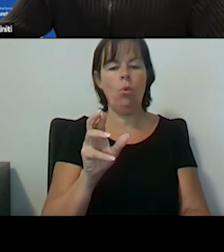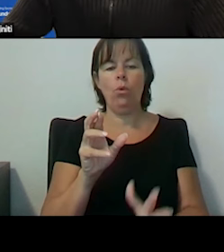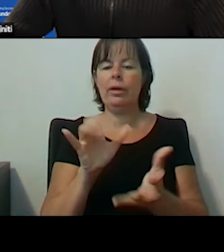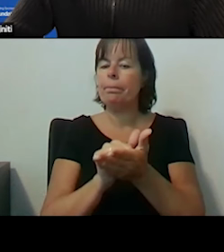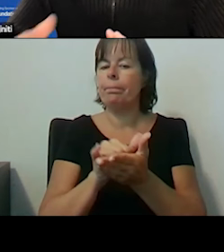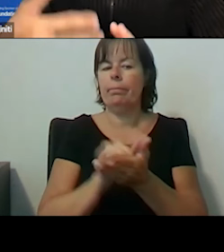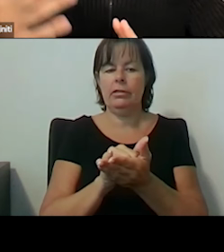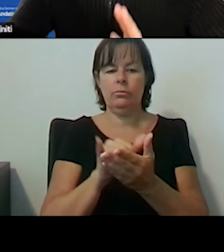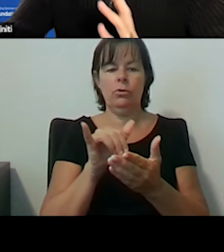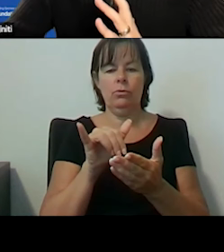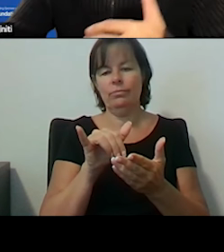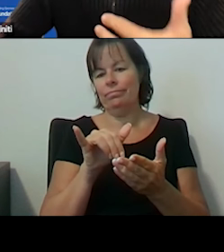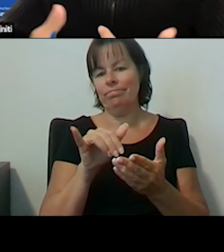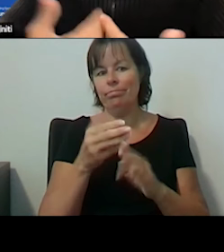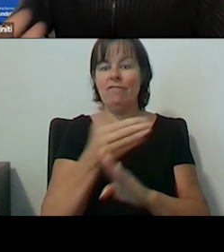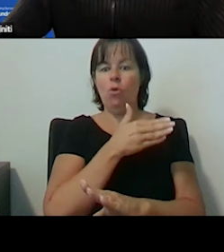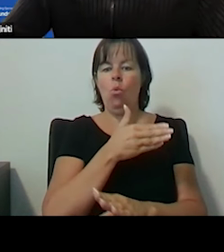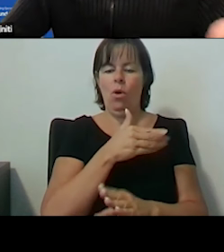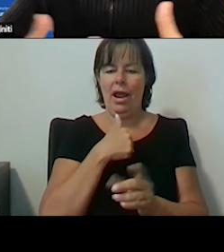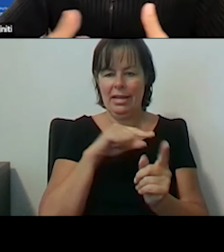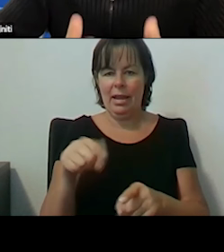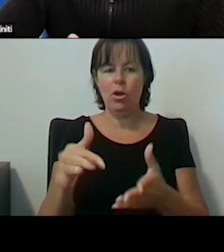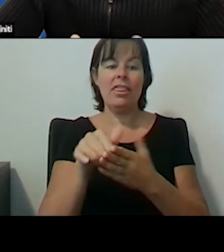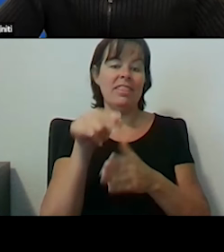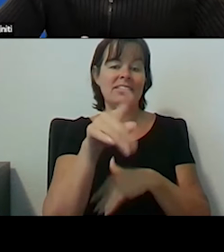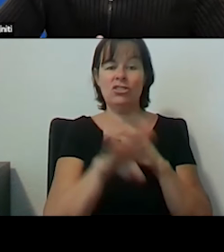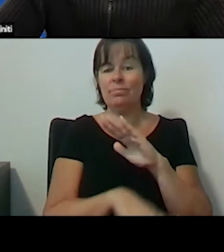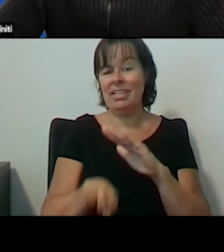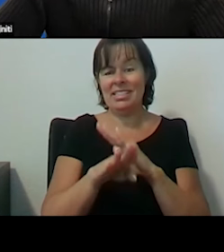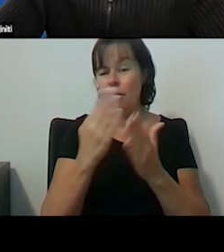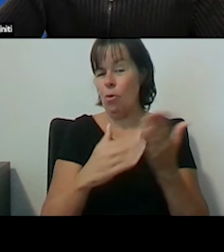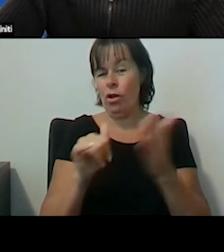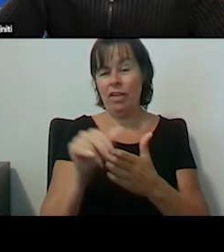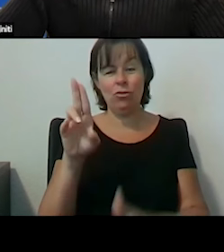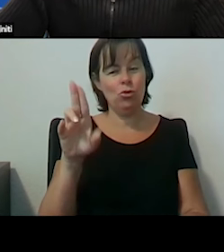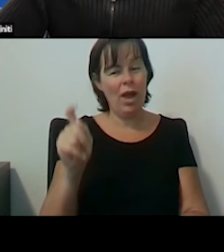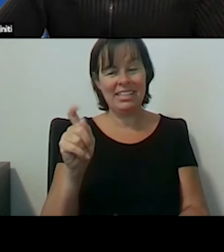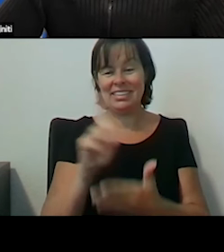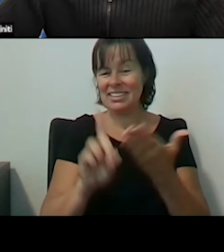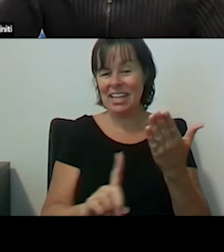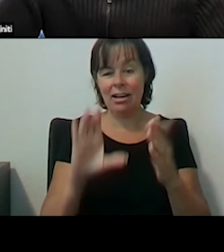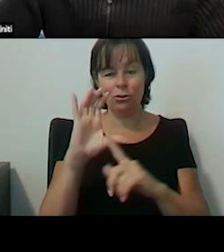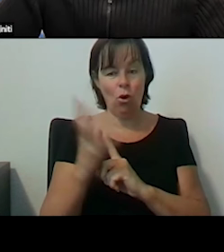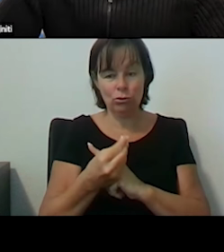learned that this is just basically part of the ux design culture anyway right so uh research